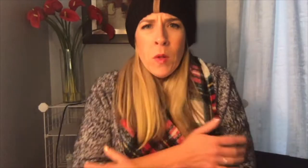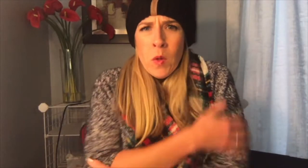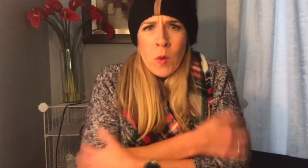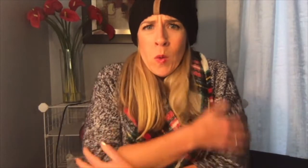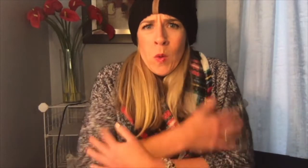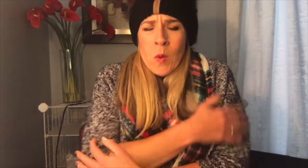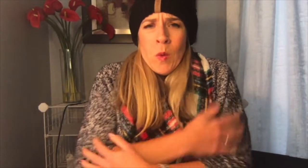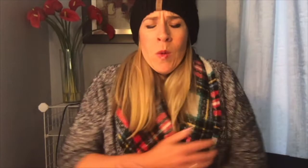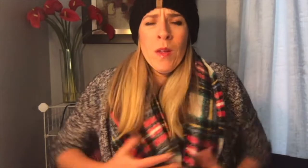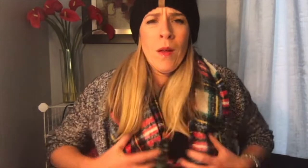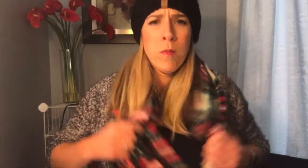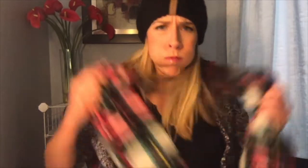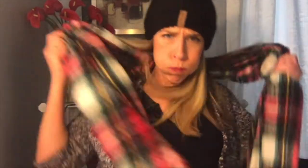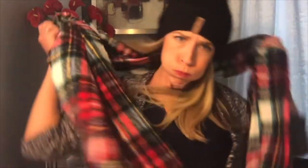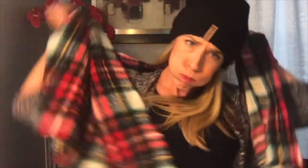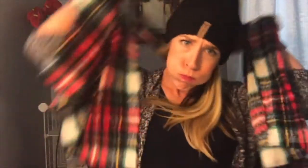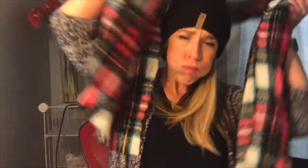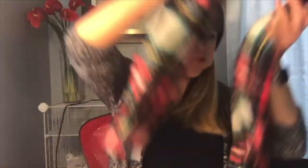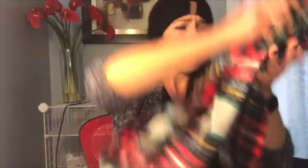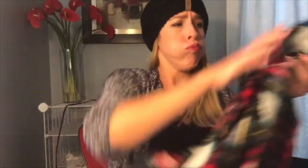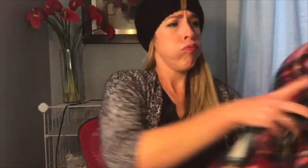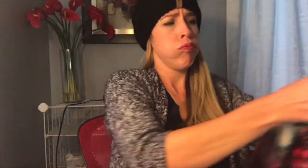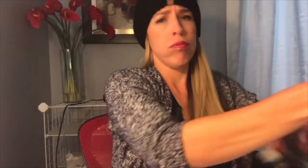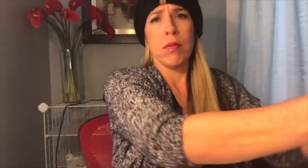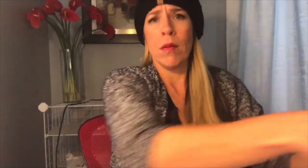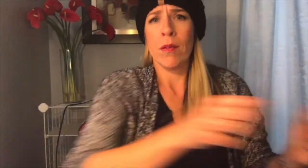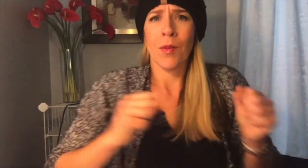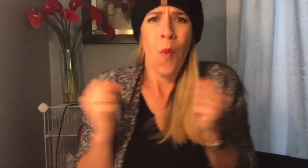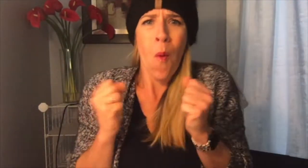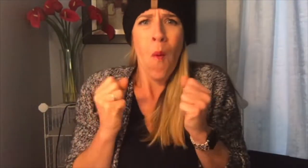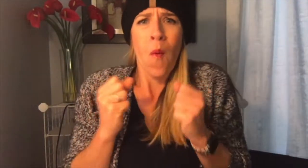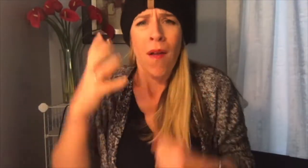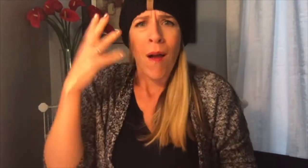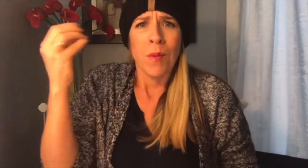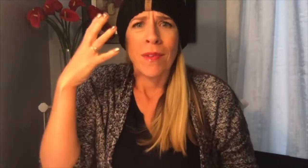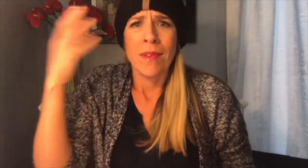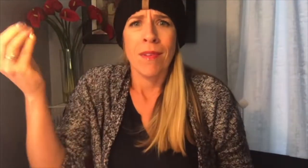gretchen douglas appears on screen with the black winter hat and a plaid scarf which she removes